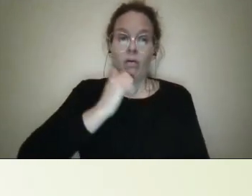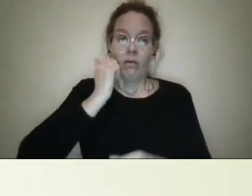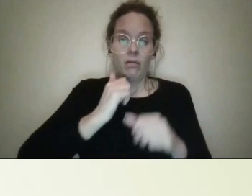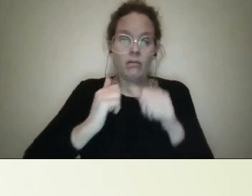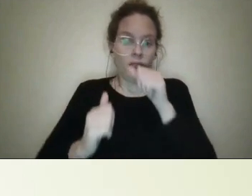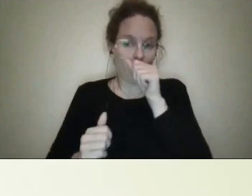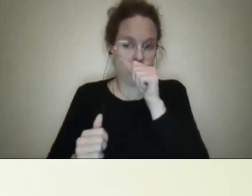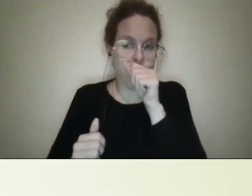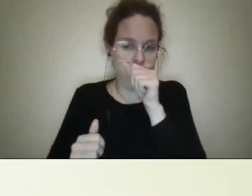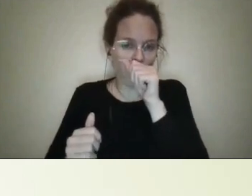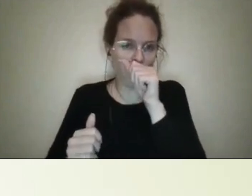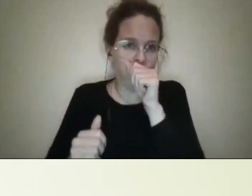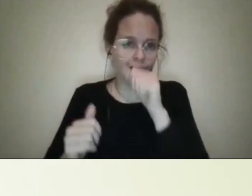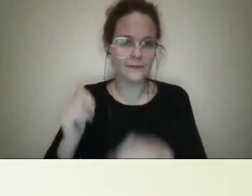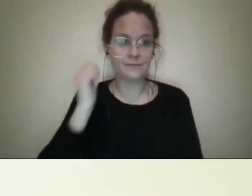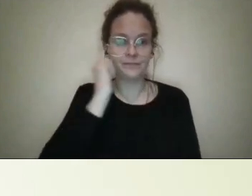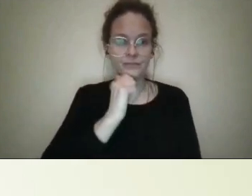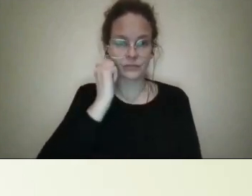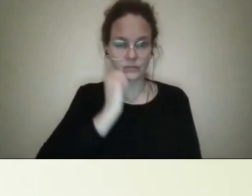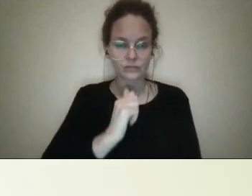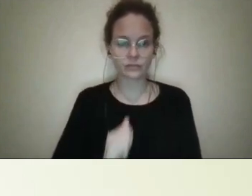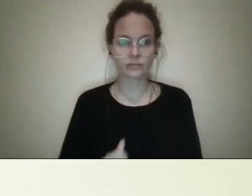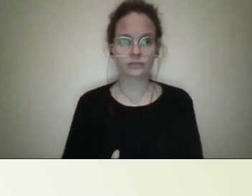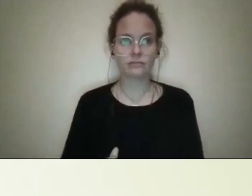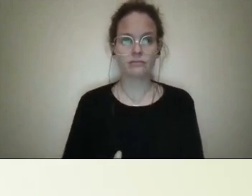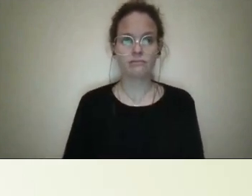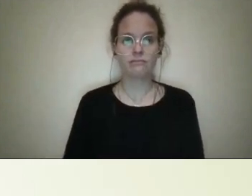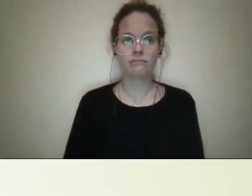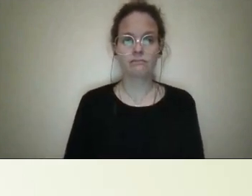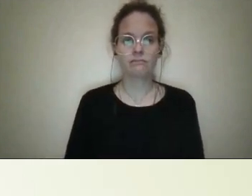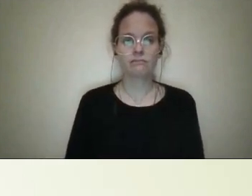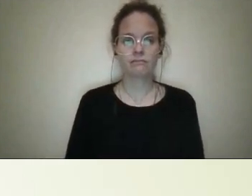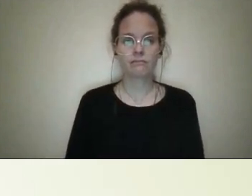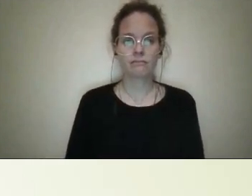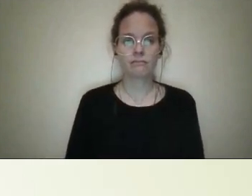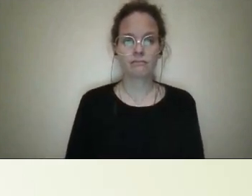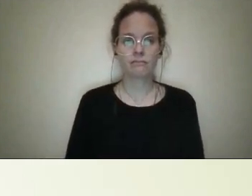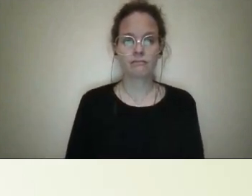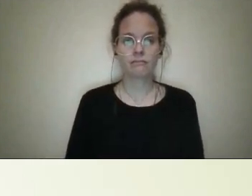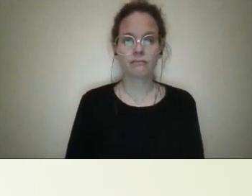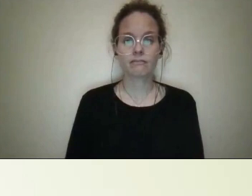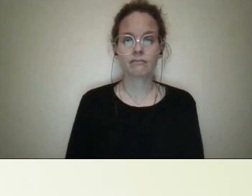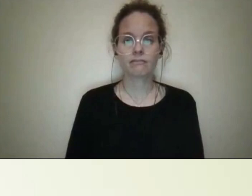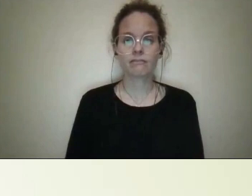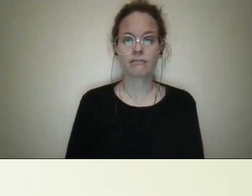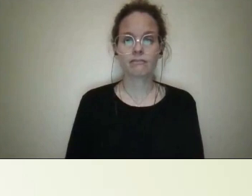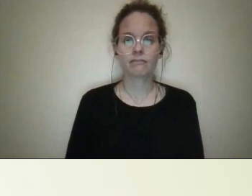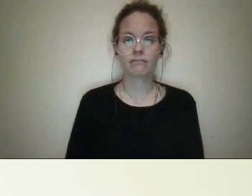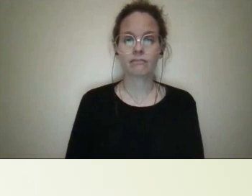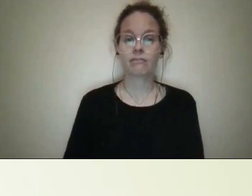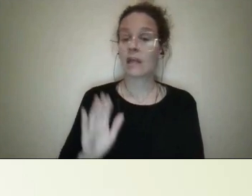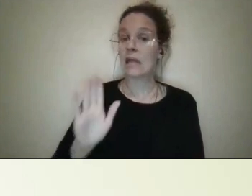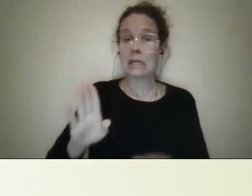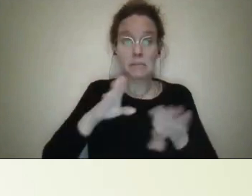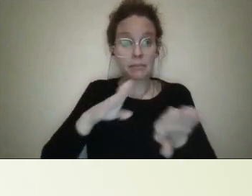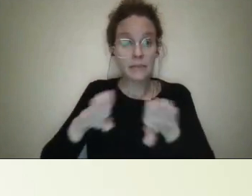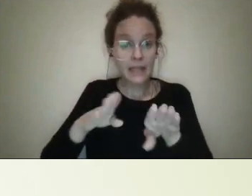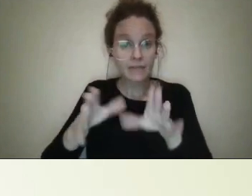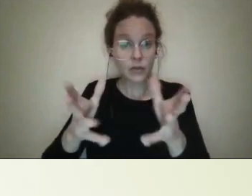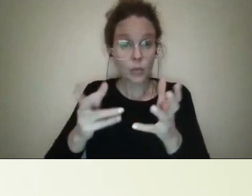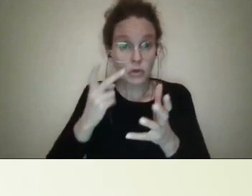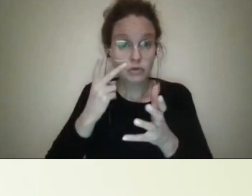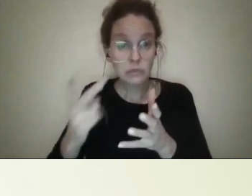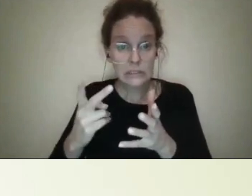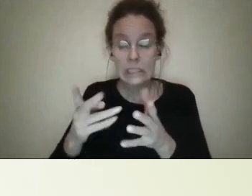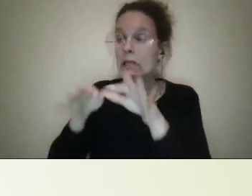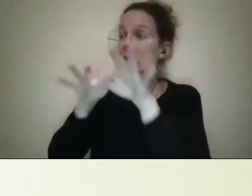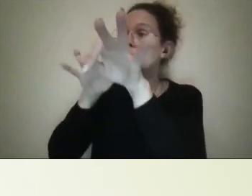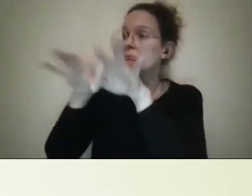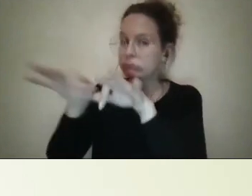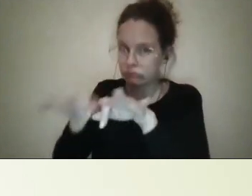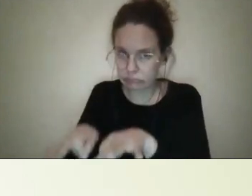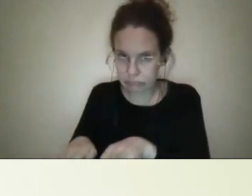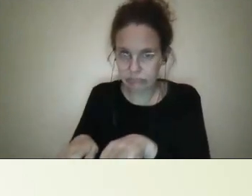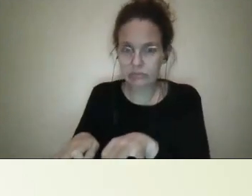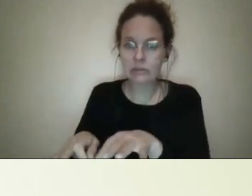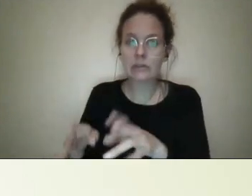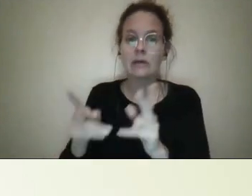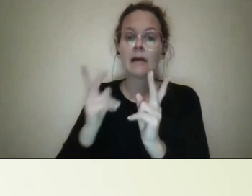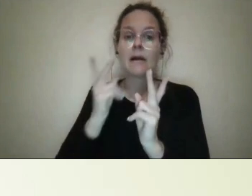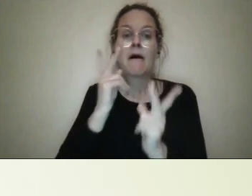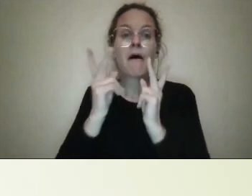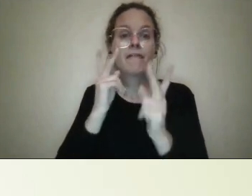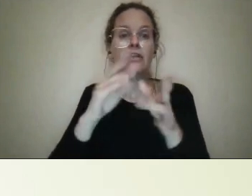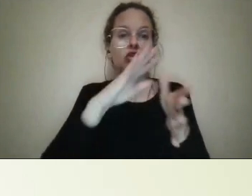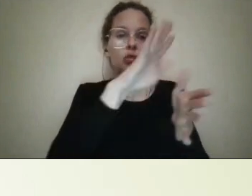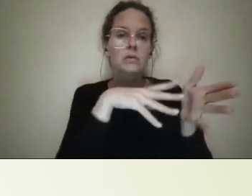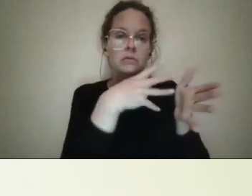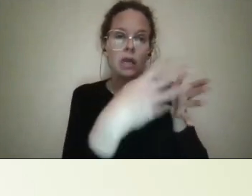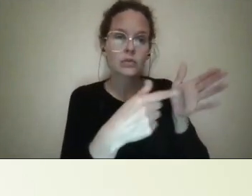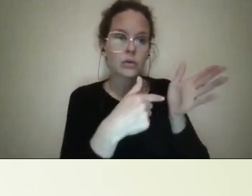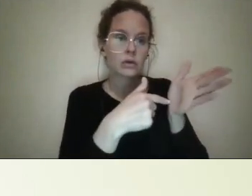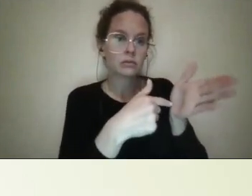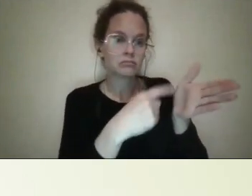Tell them what you want to see. Create a visual schedule to be used daily. Excuse me.